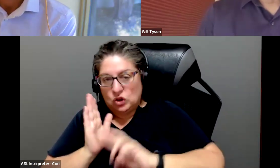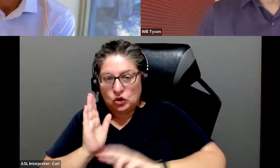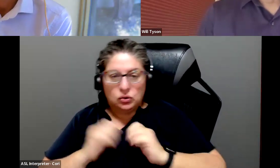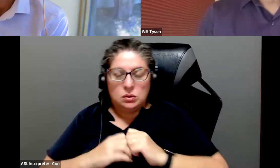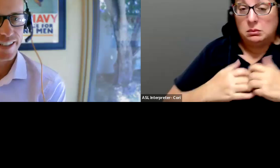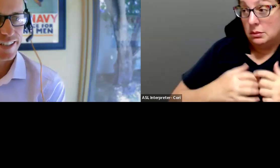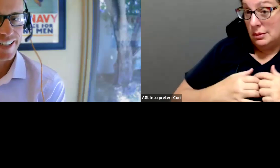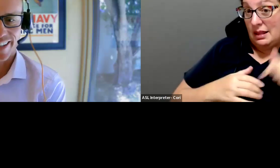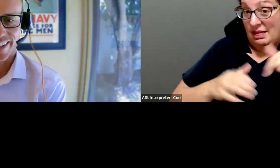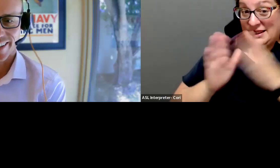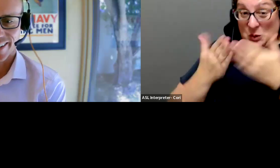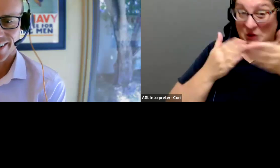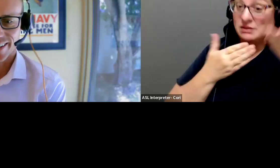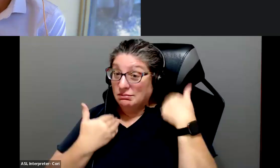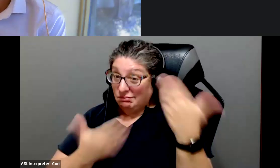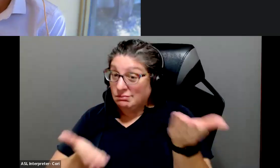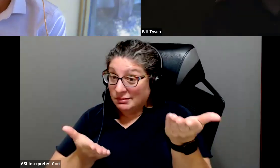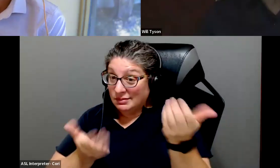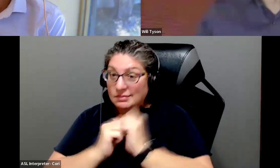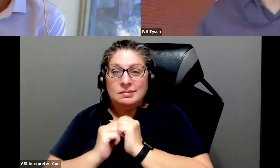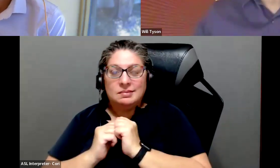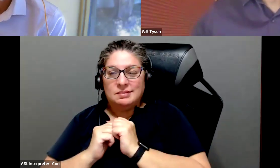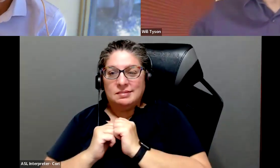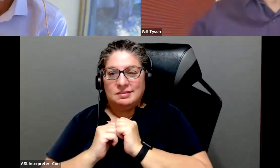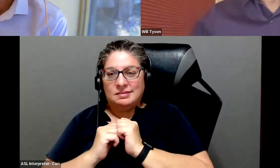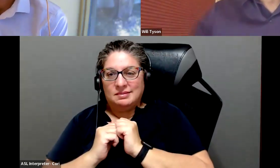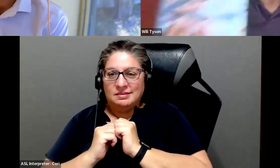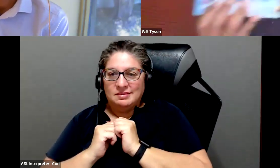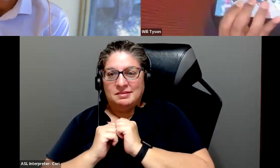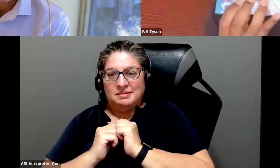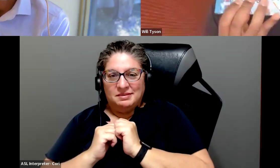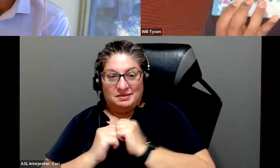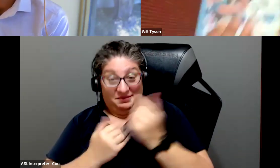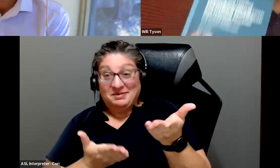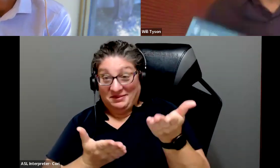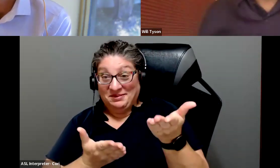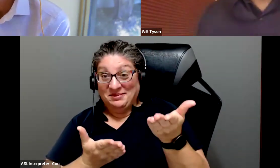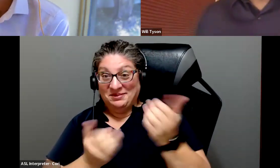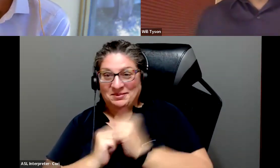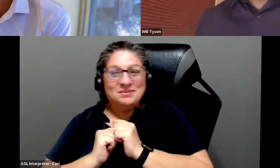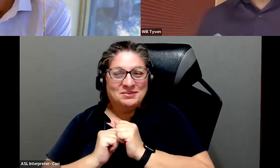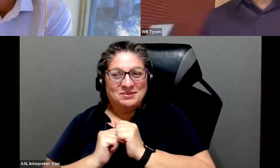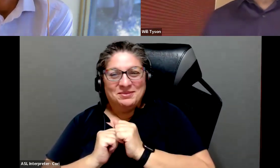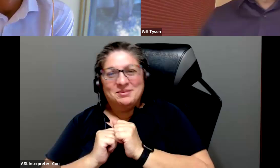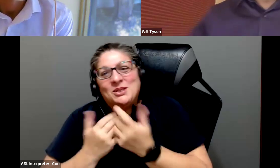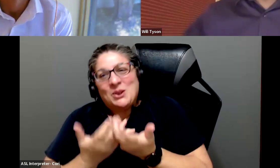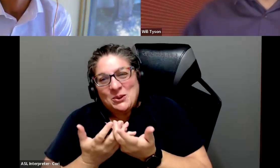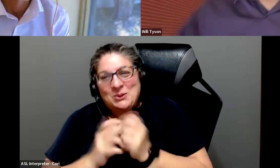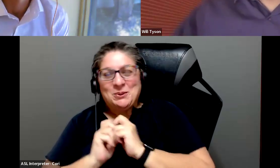Well it is this book right here, right here. This